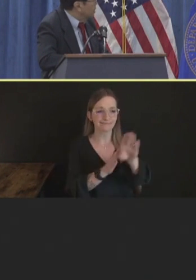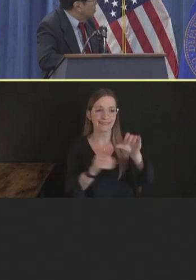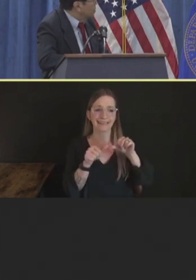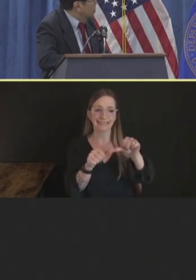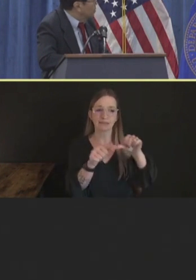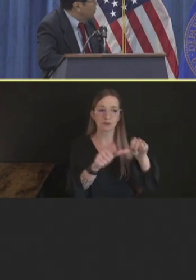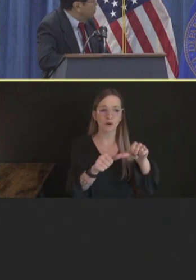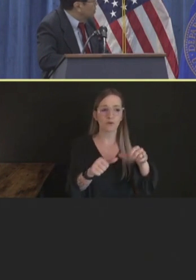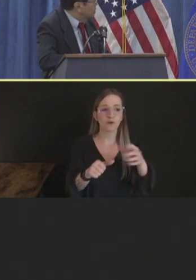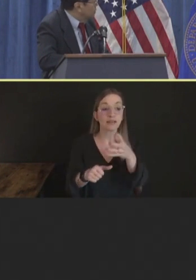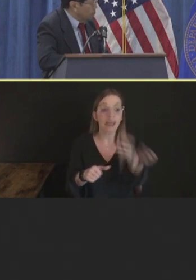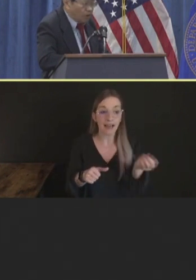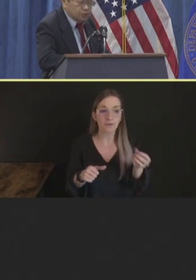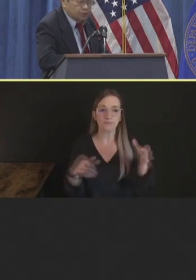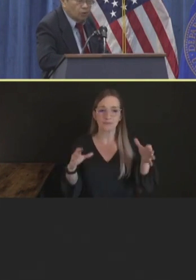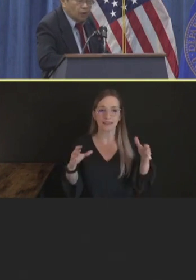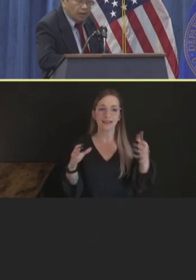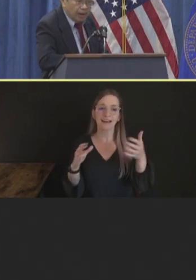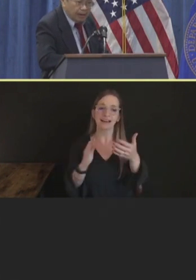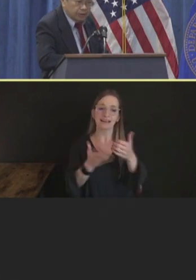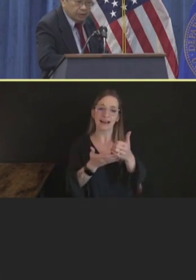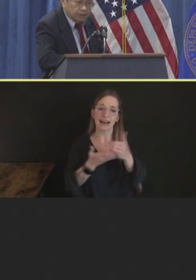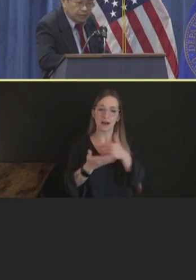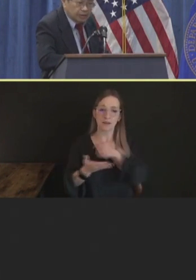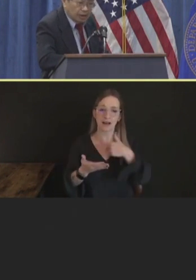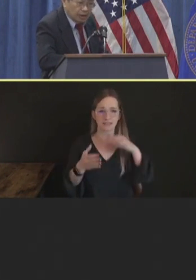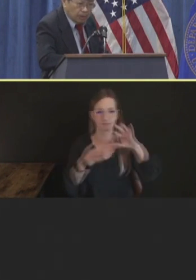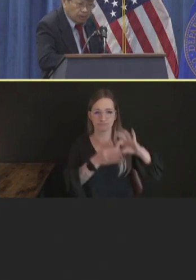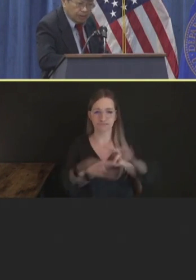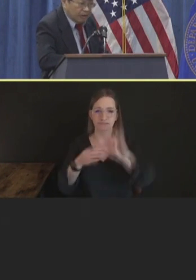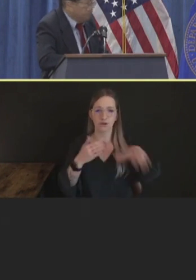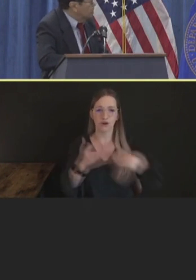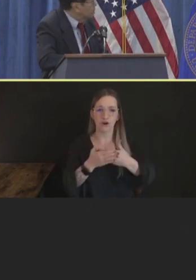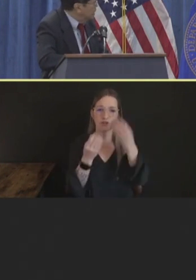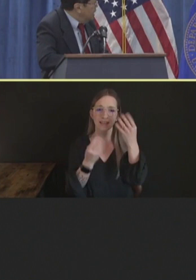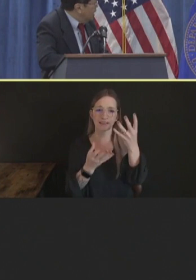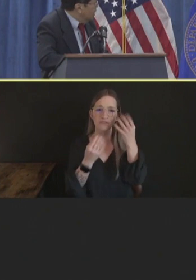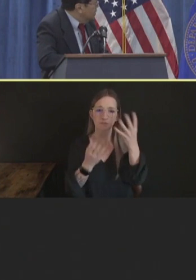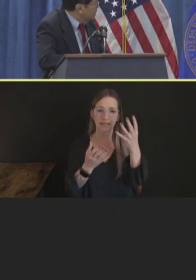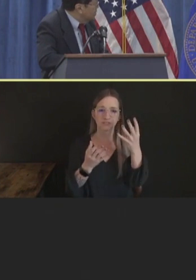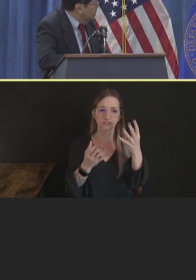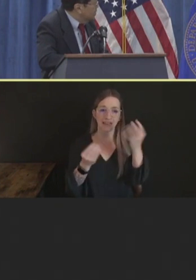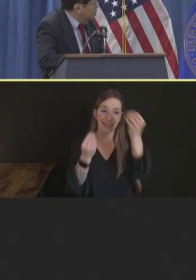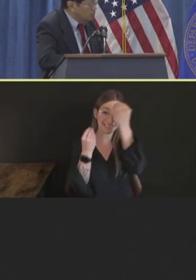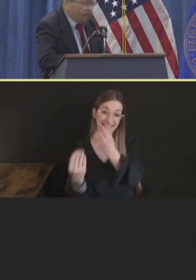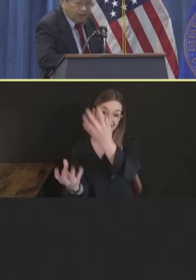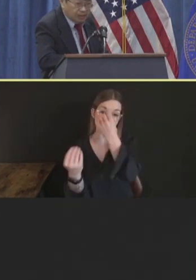into a -- in a functional manner that then allow public confidence in these new vaccines